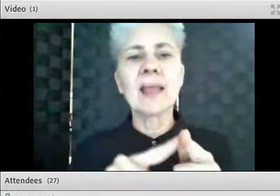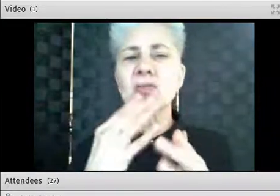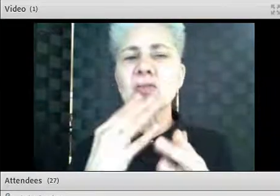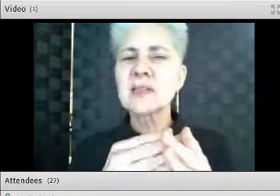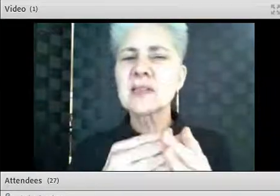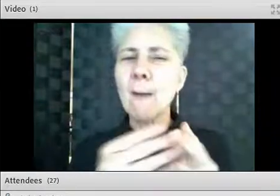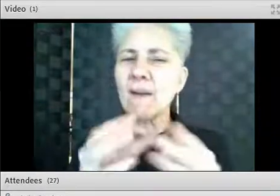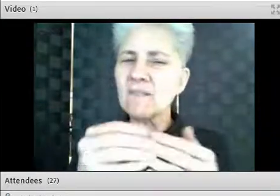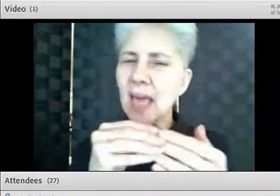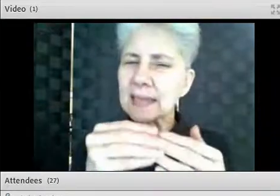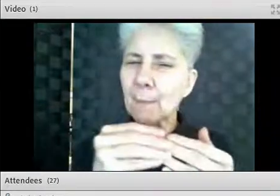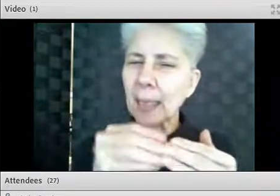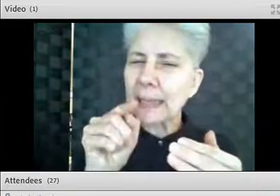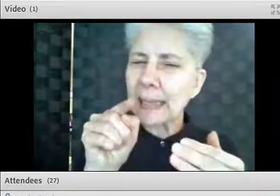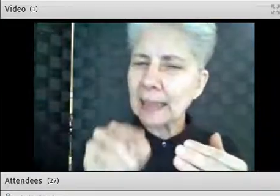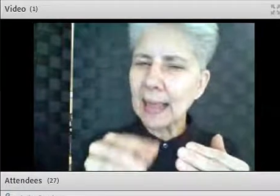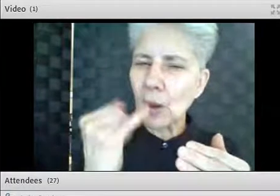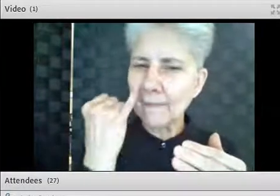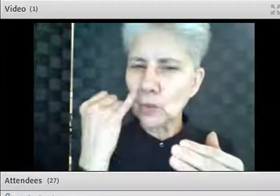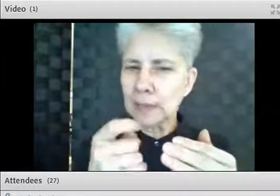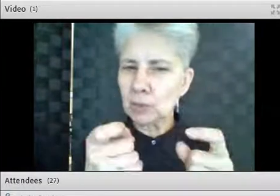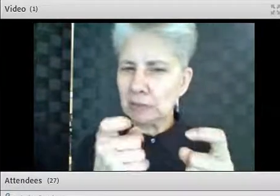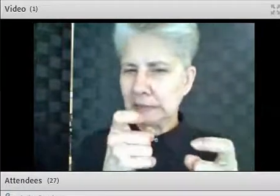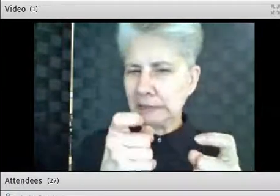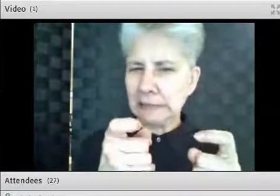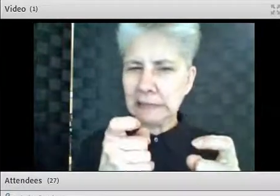There's some flexibility here in case you need to kind of